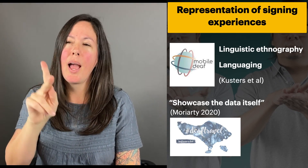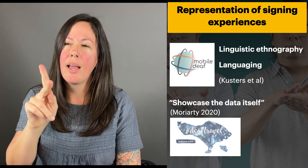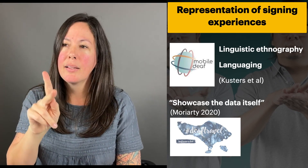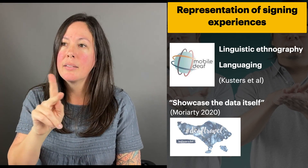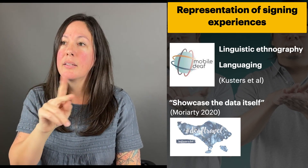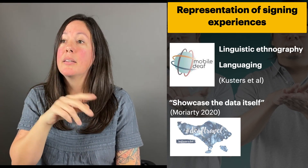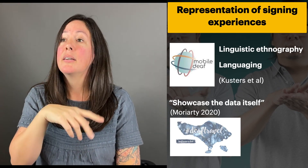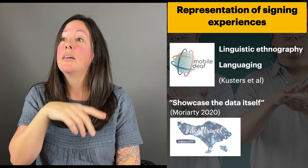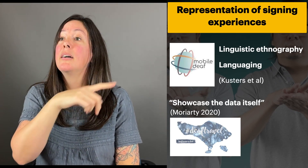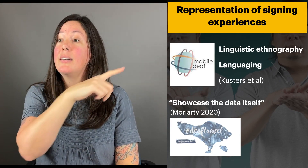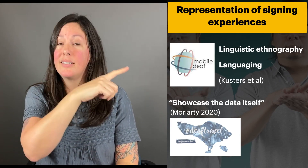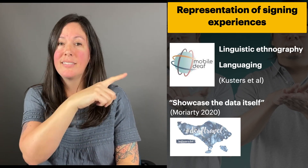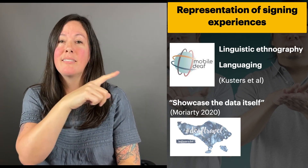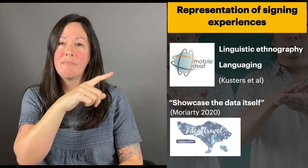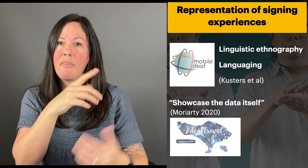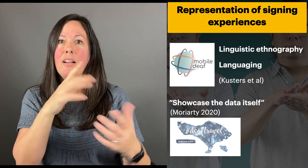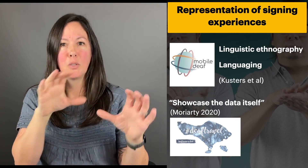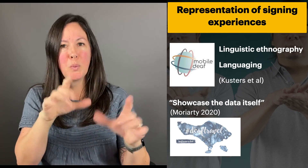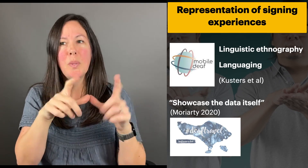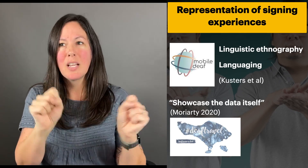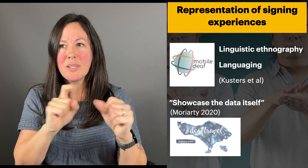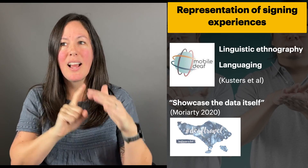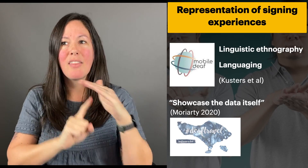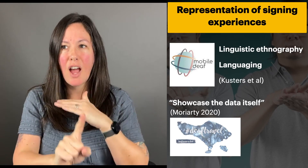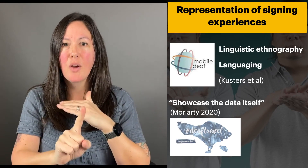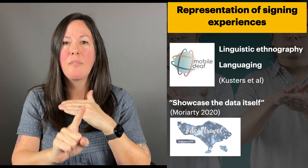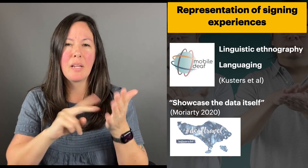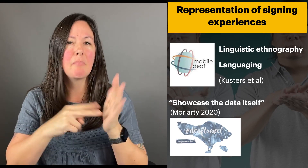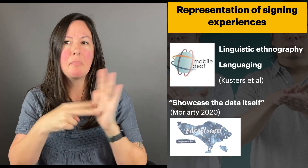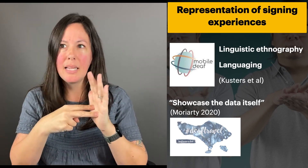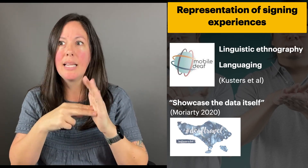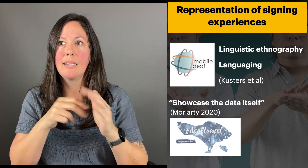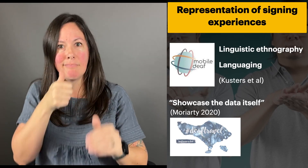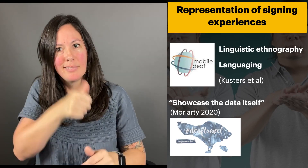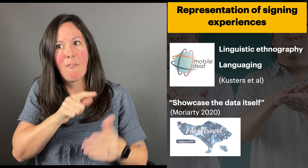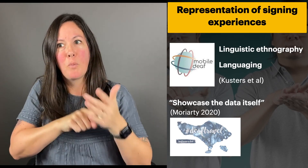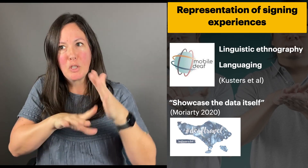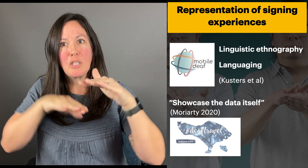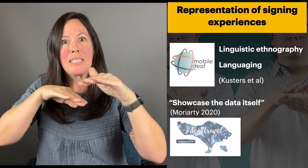teams here's some examples of people who are doing that kind of work right